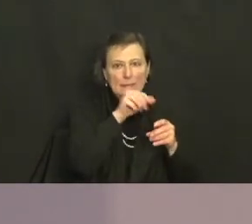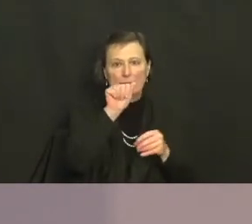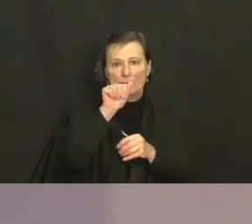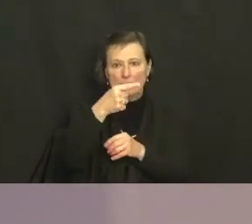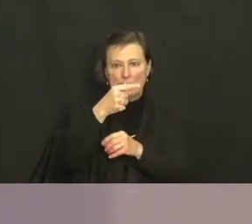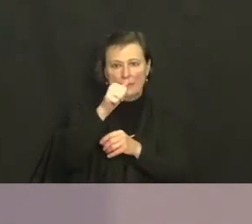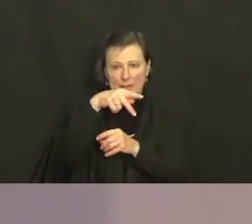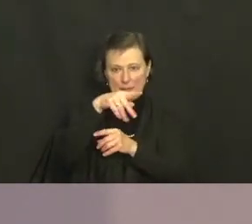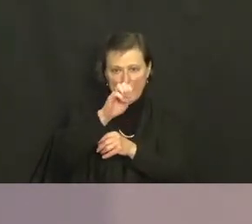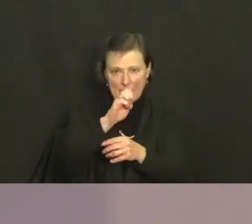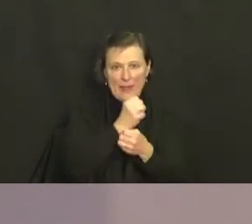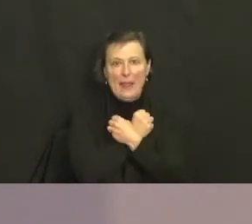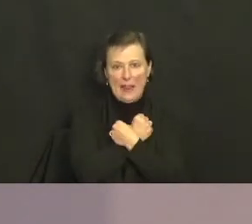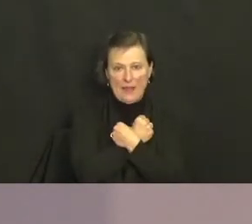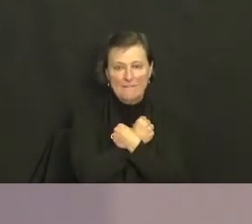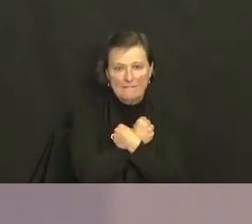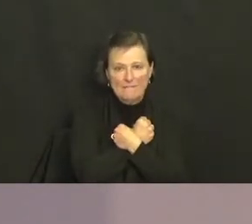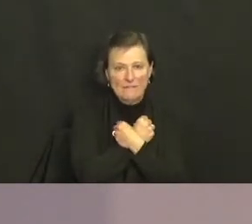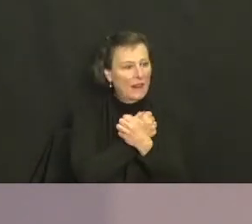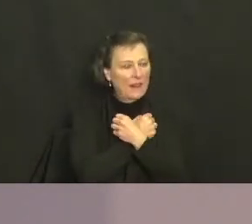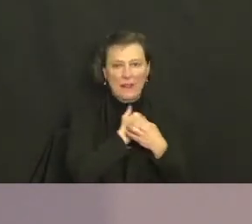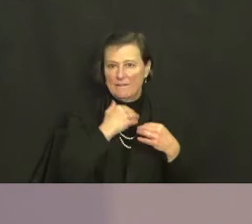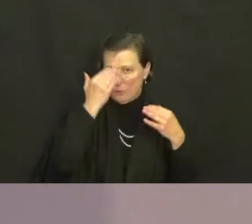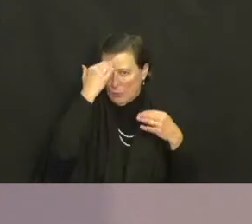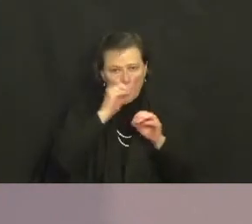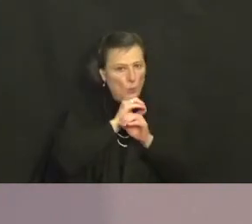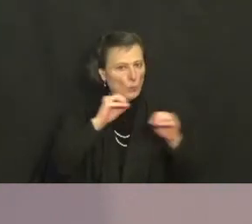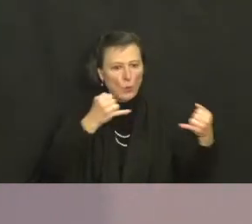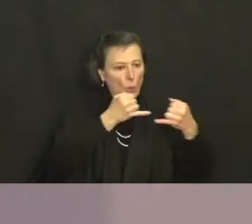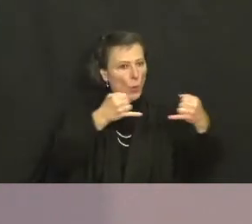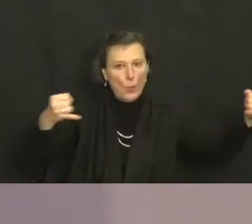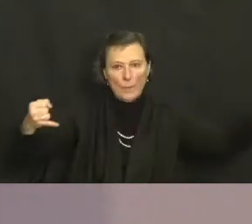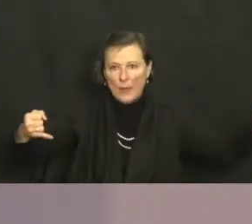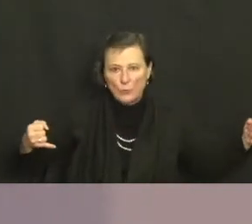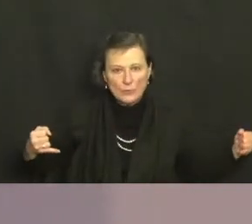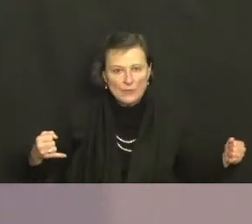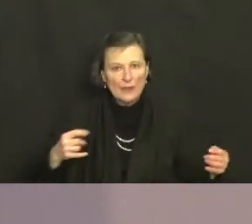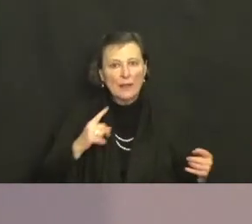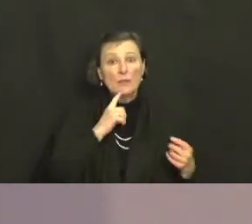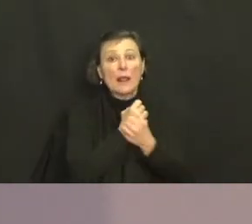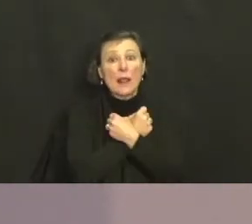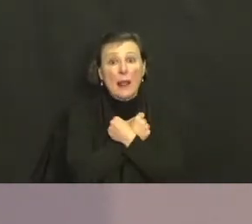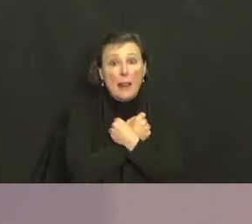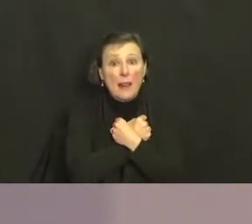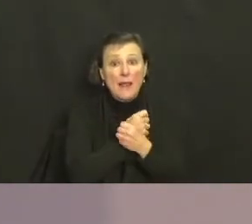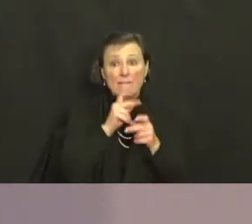The kind of love that knows no boundaries, that even loves the oppressor, even as you